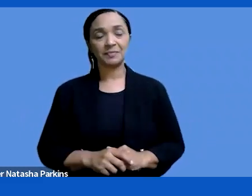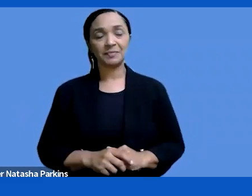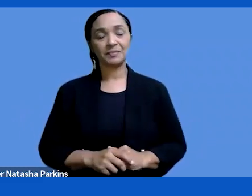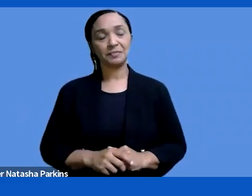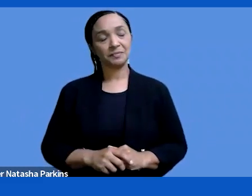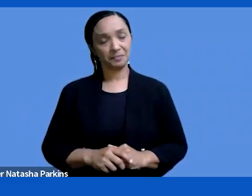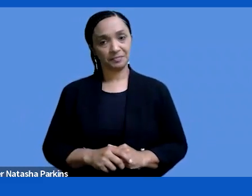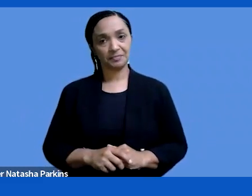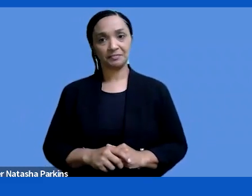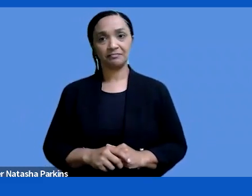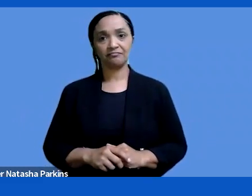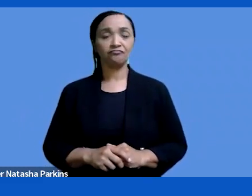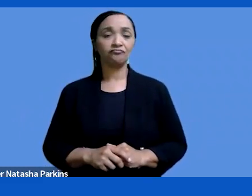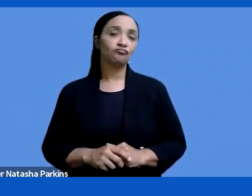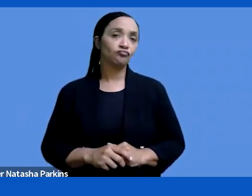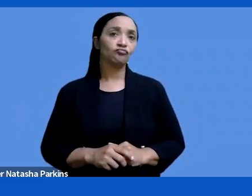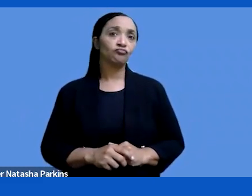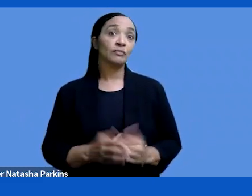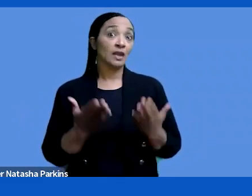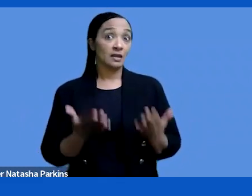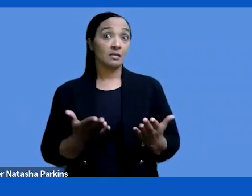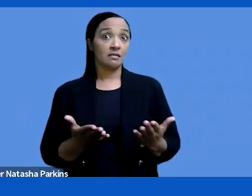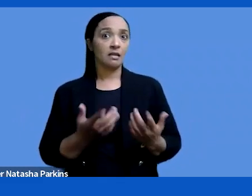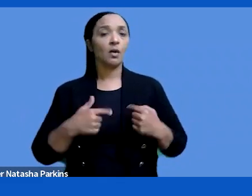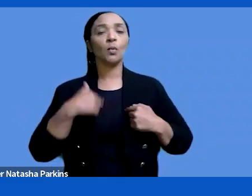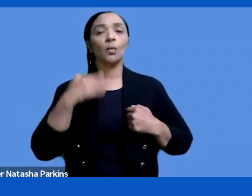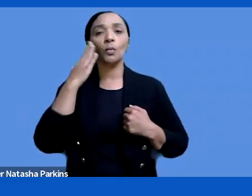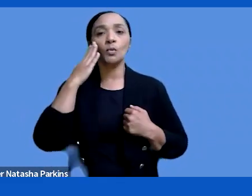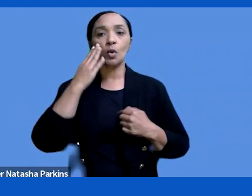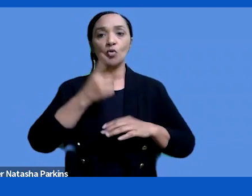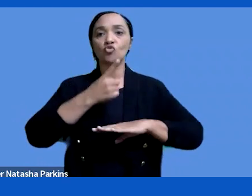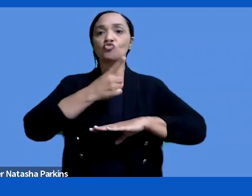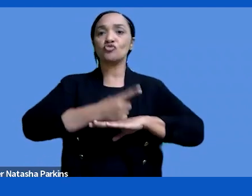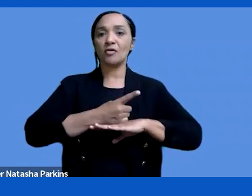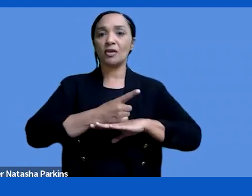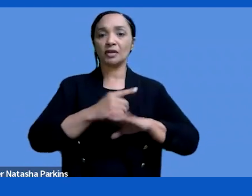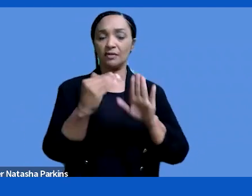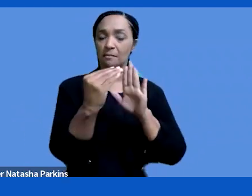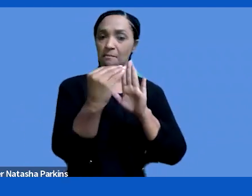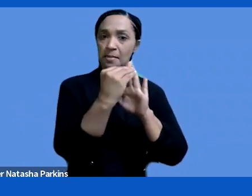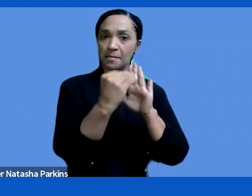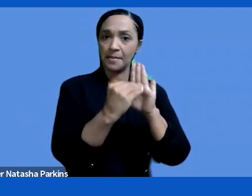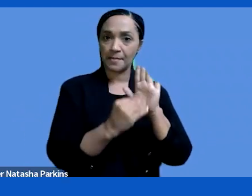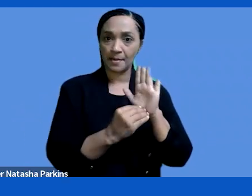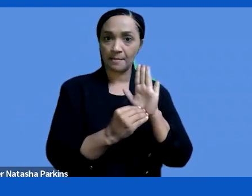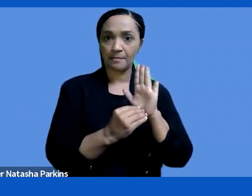what we know at the moment the Directive is open. It says Member States must ensure effective